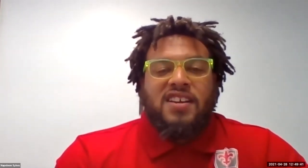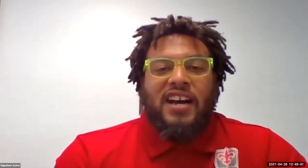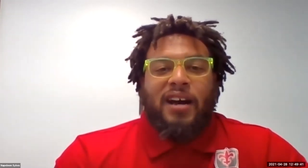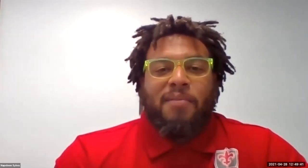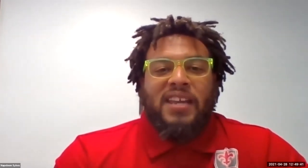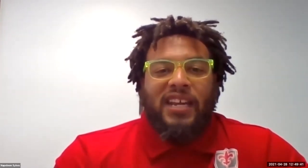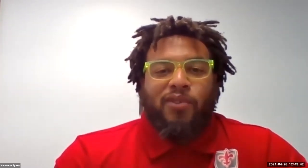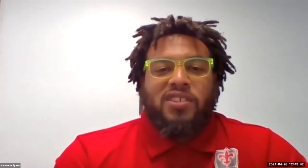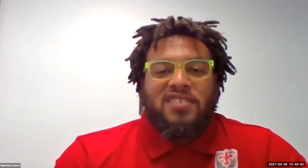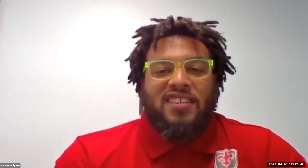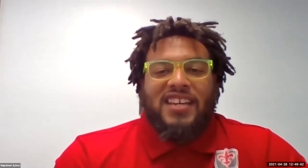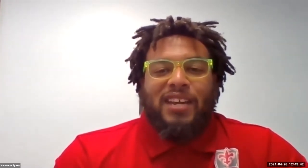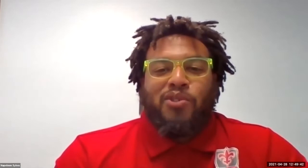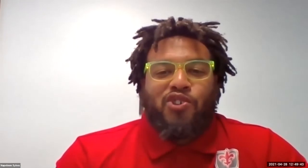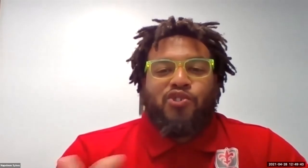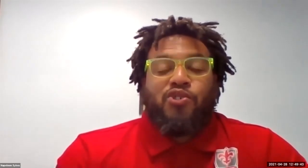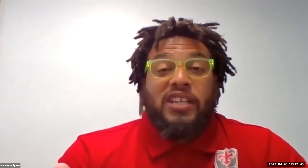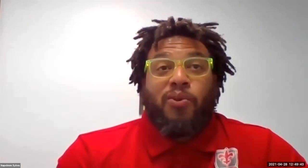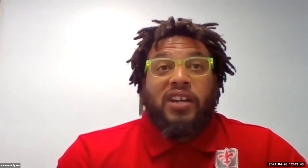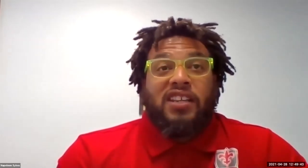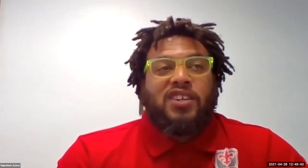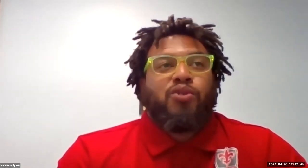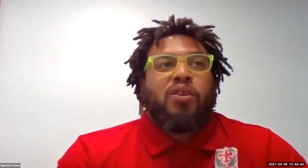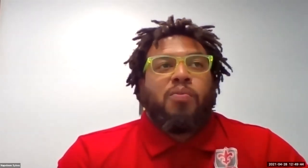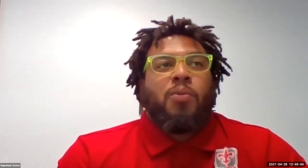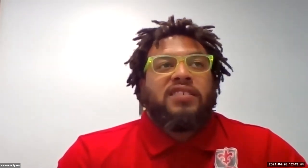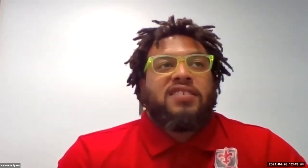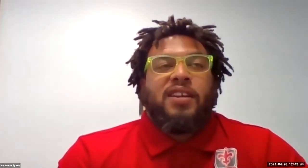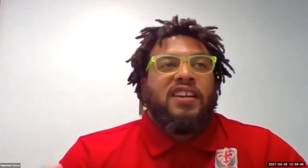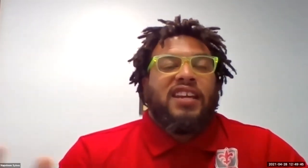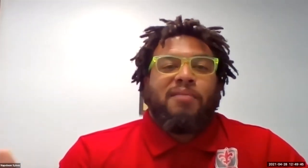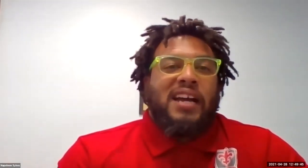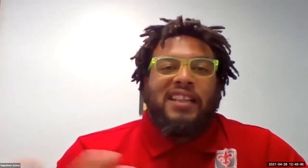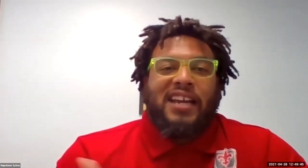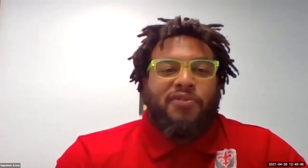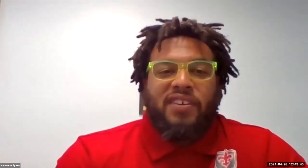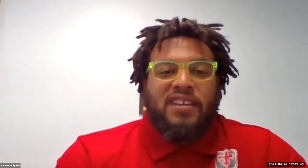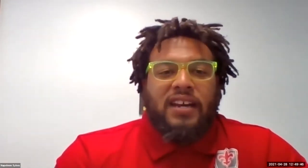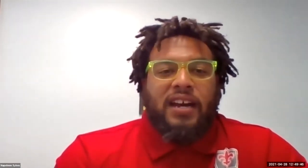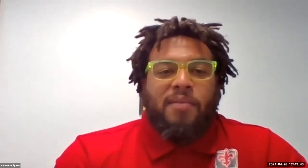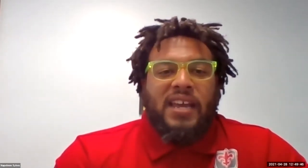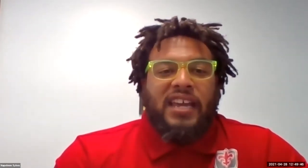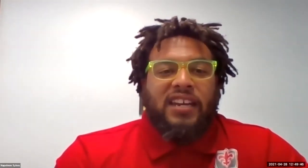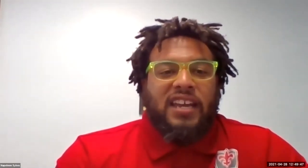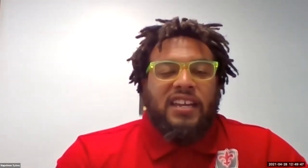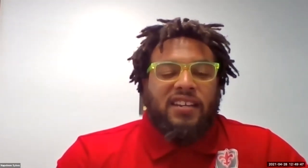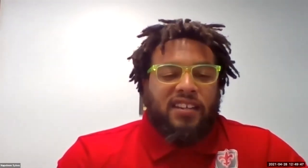Thank you for all the work you have done on this project.